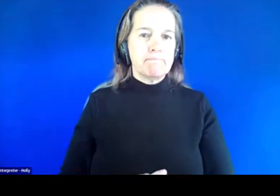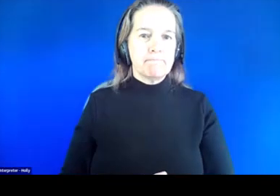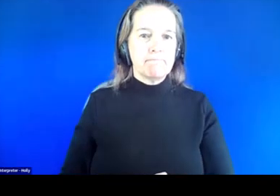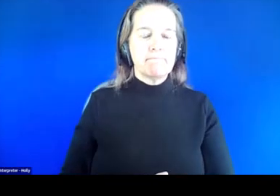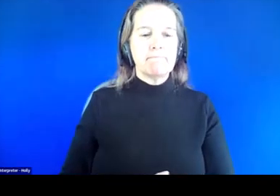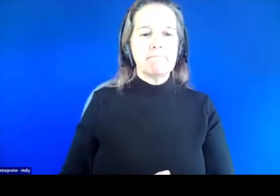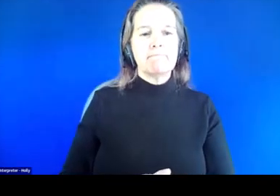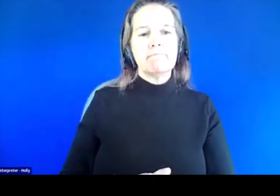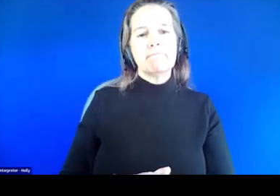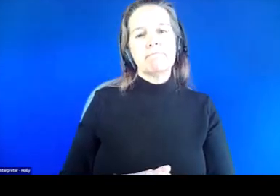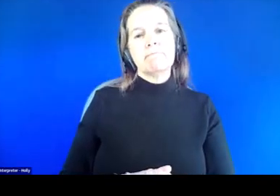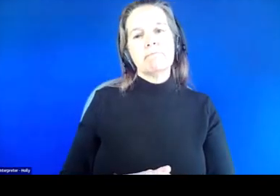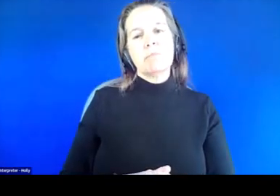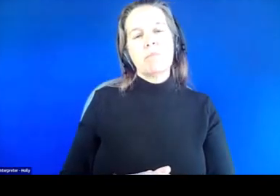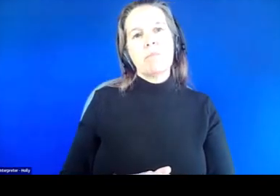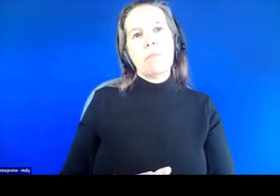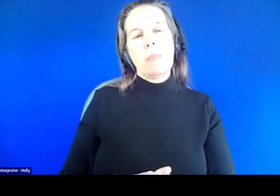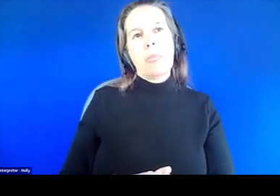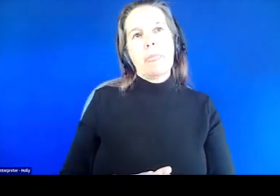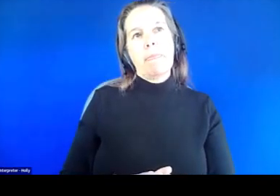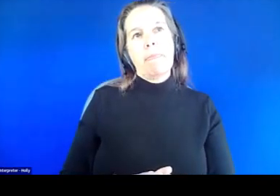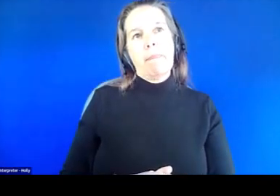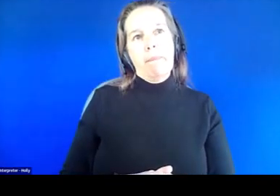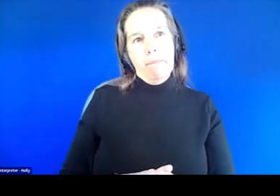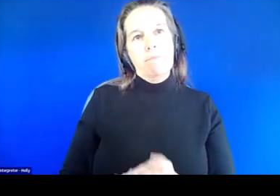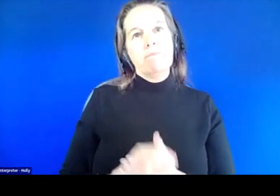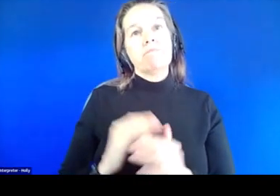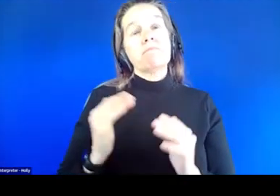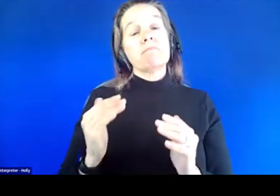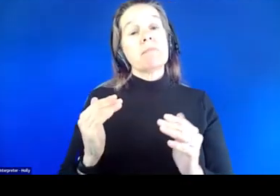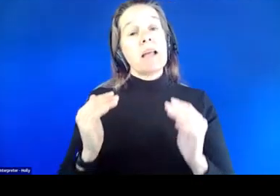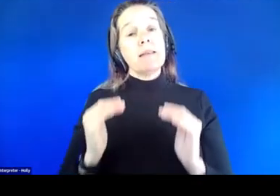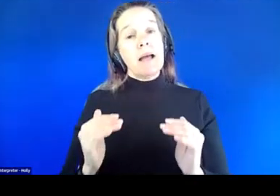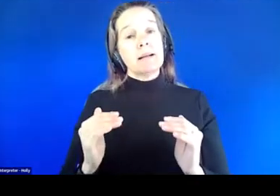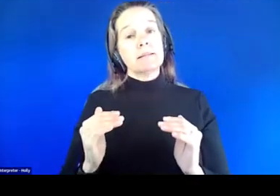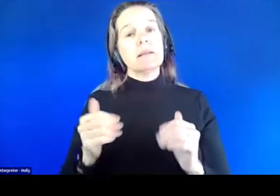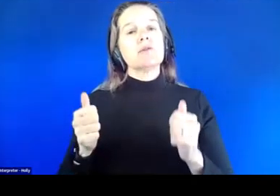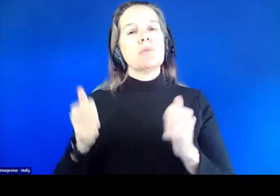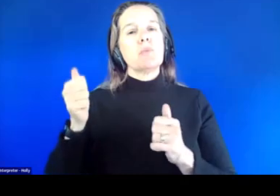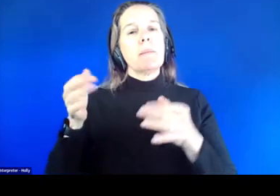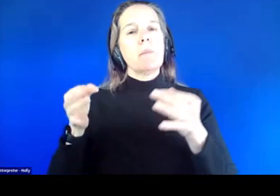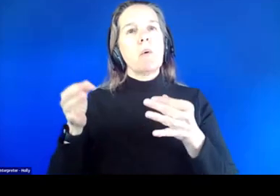I think the next really pivotal event is the Supreme Court's Olmstead decision.